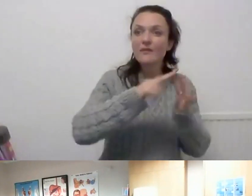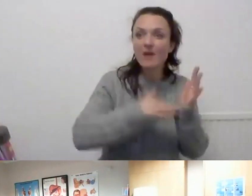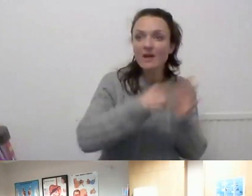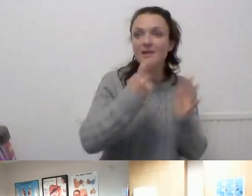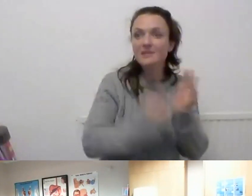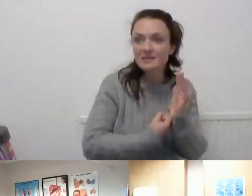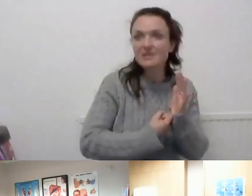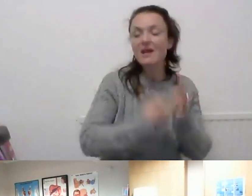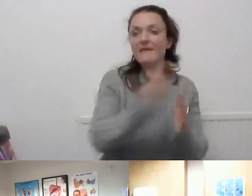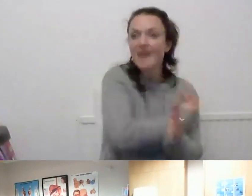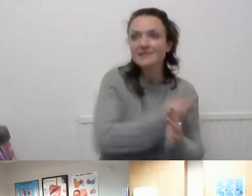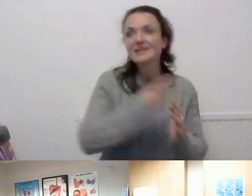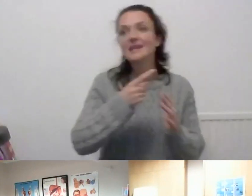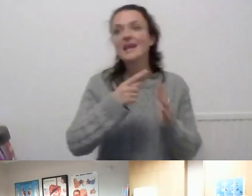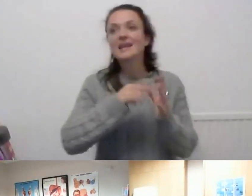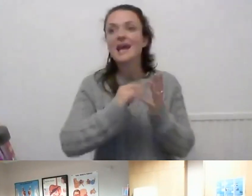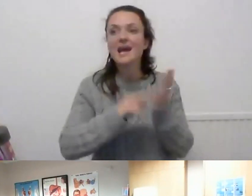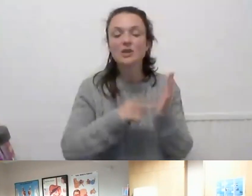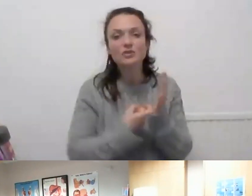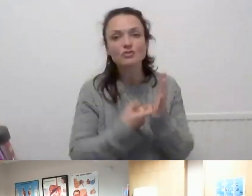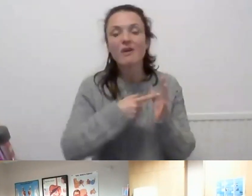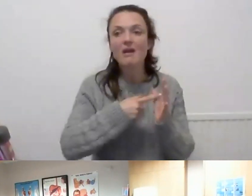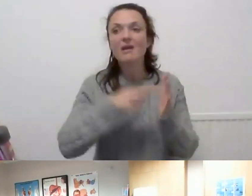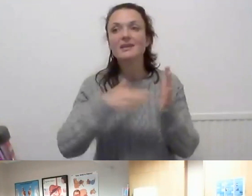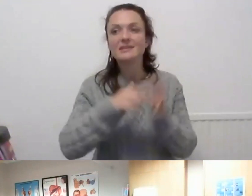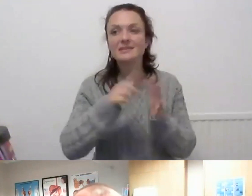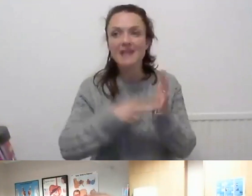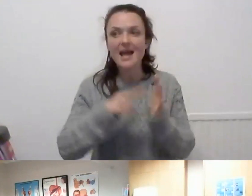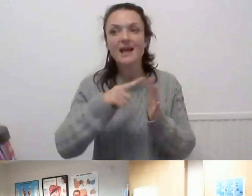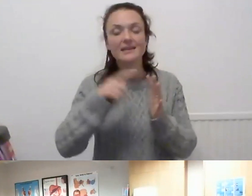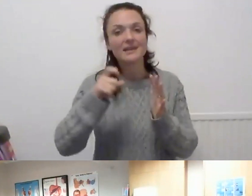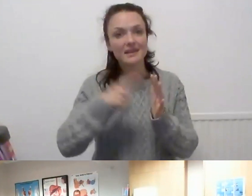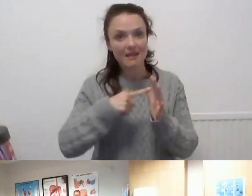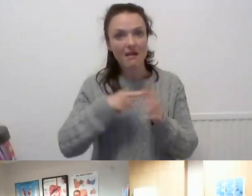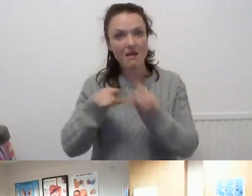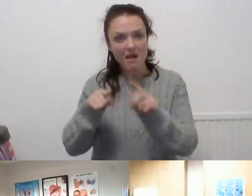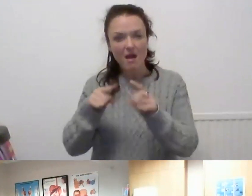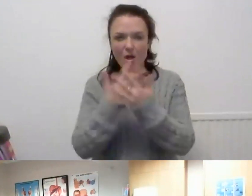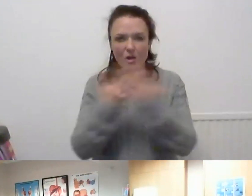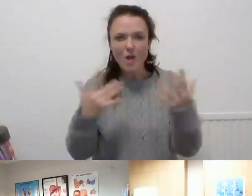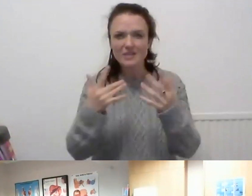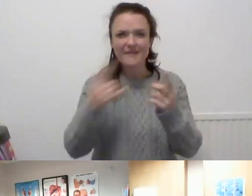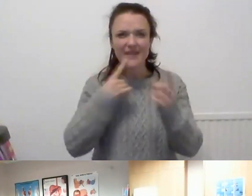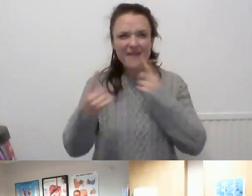about the different side effect profiles. What if I decide that I want one or not the other?